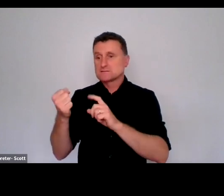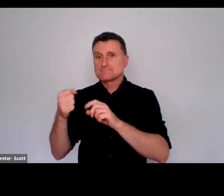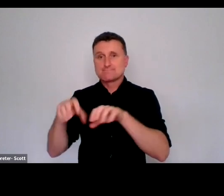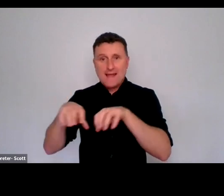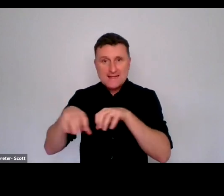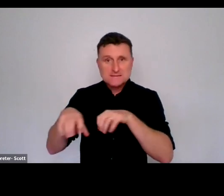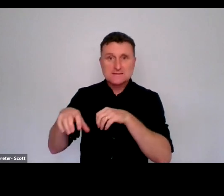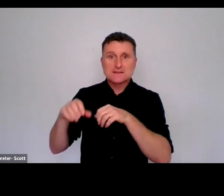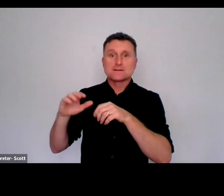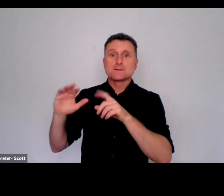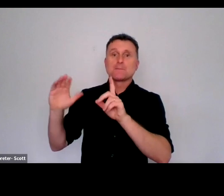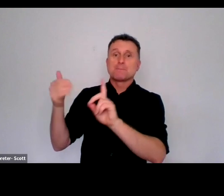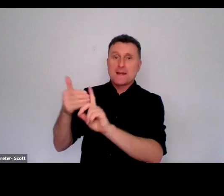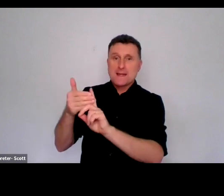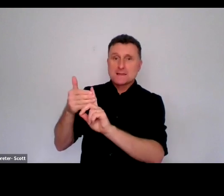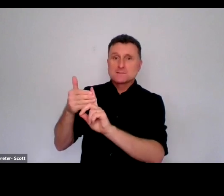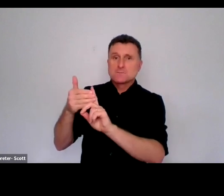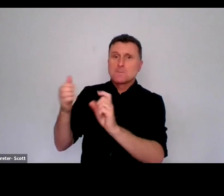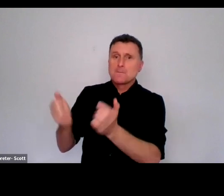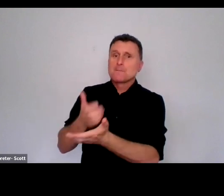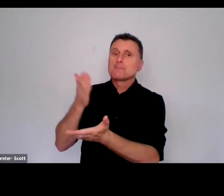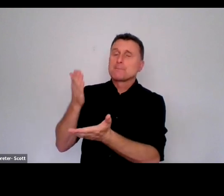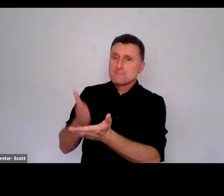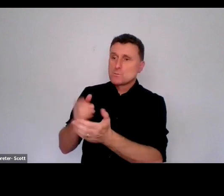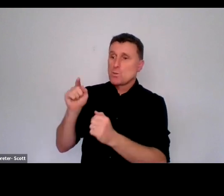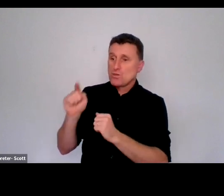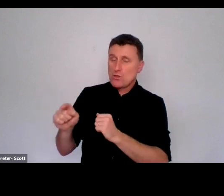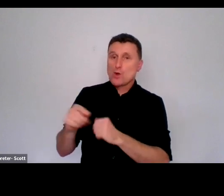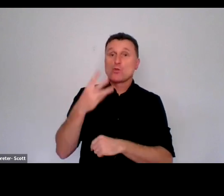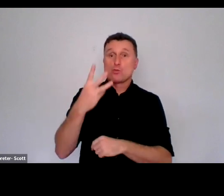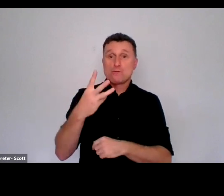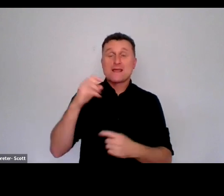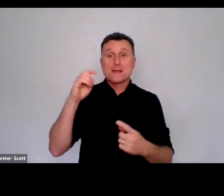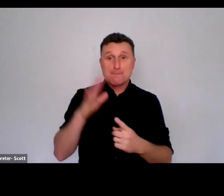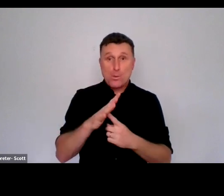Those three really important inquiries and reviews have given us a really solid foundation